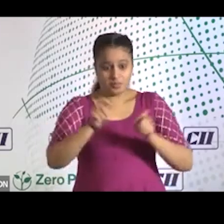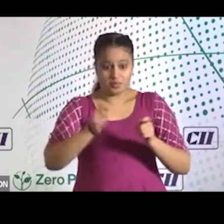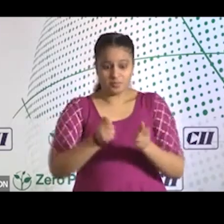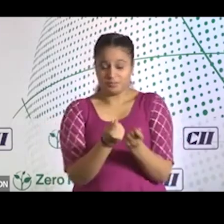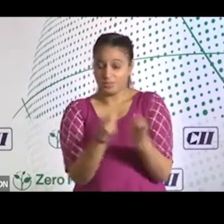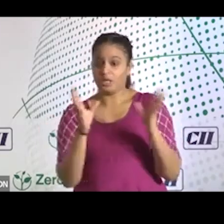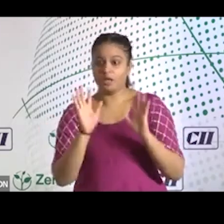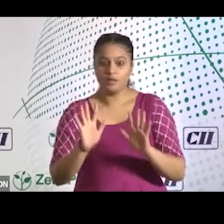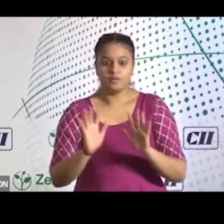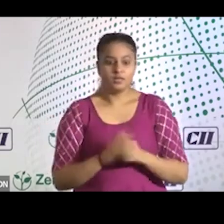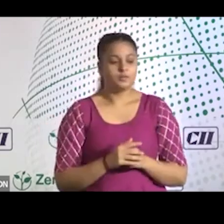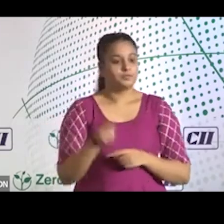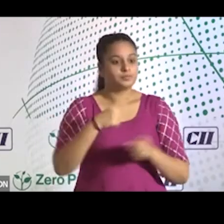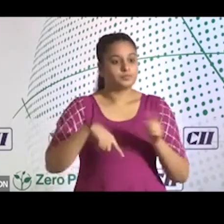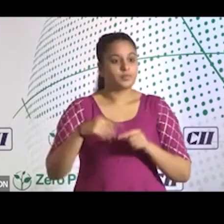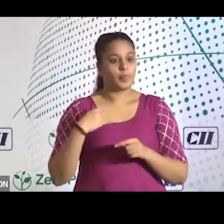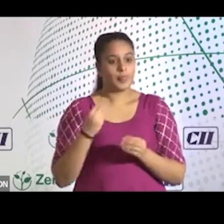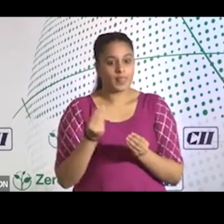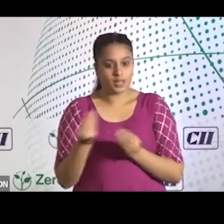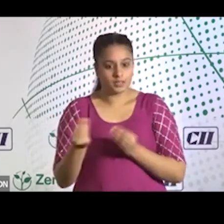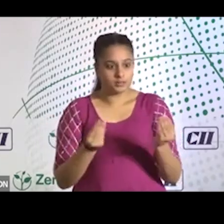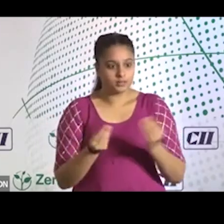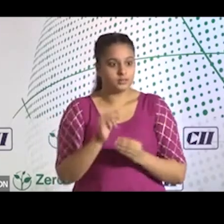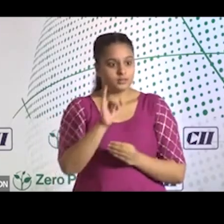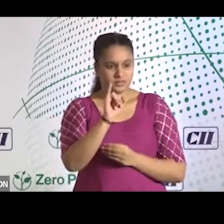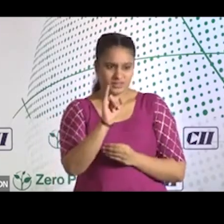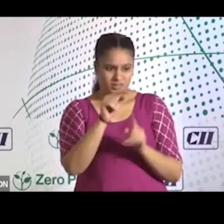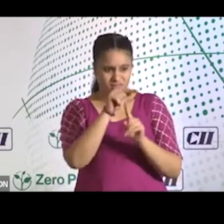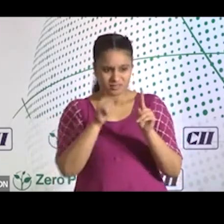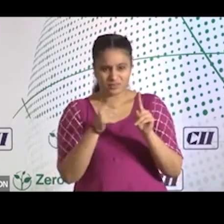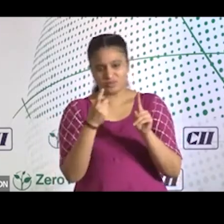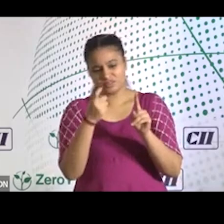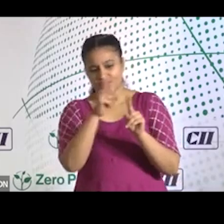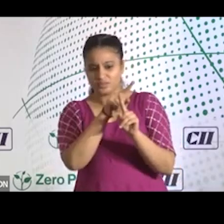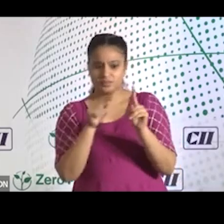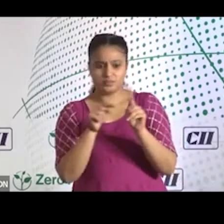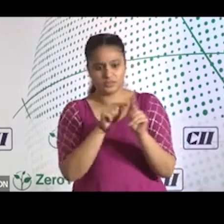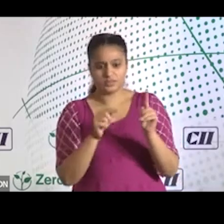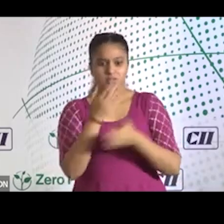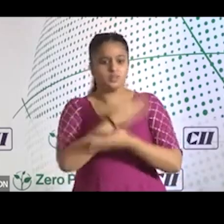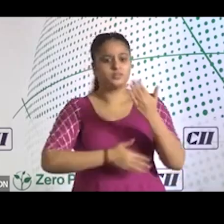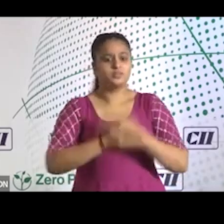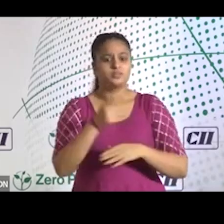is close to around what, 67% of people with disability in our country.